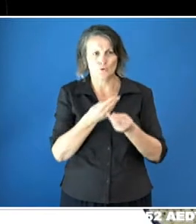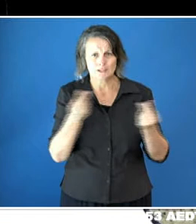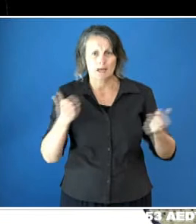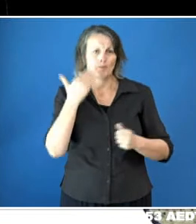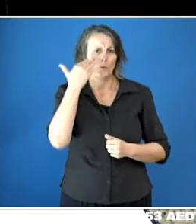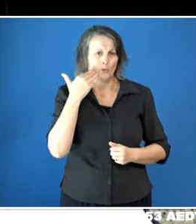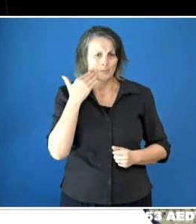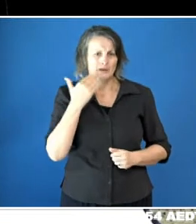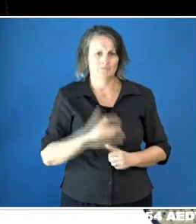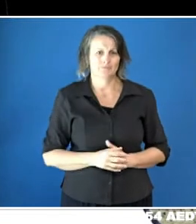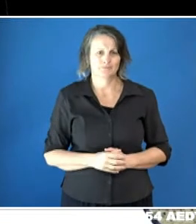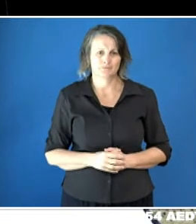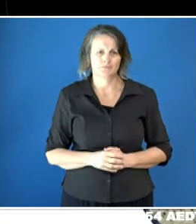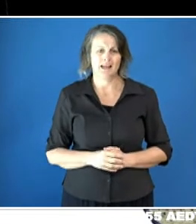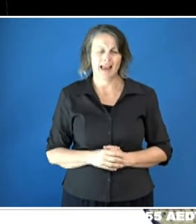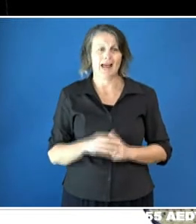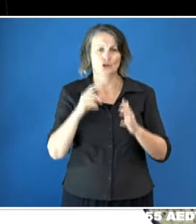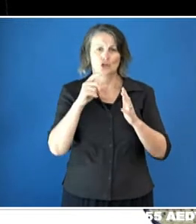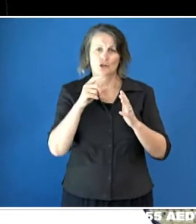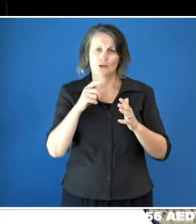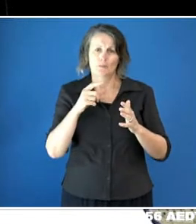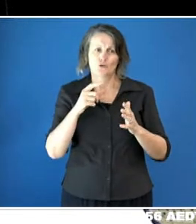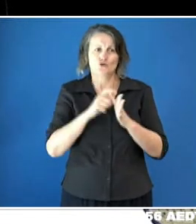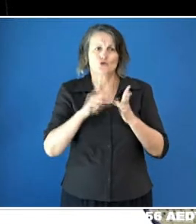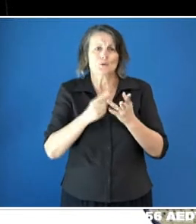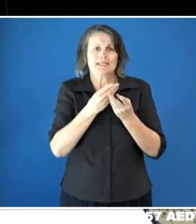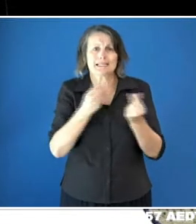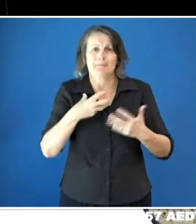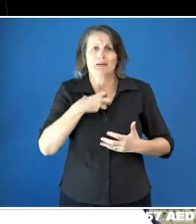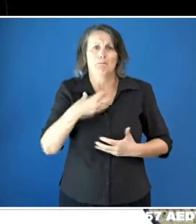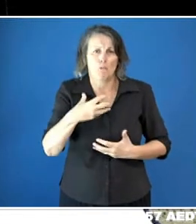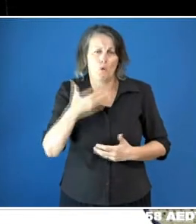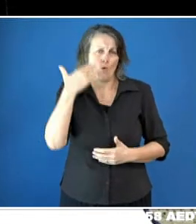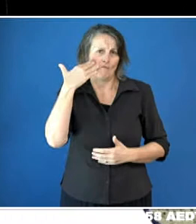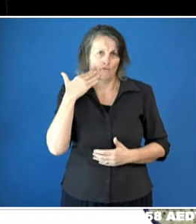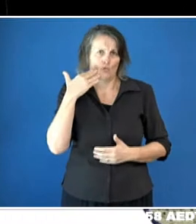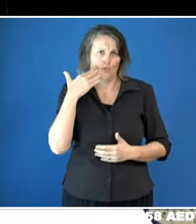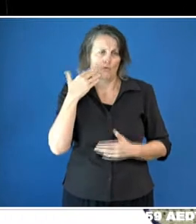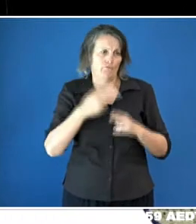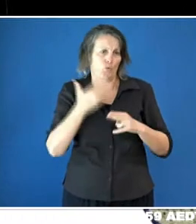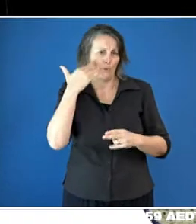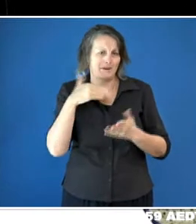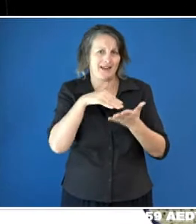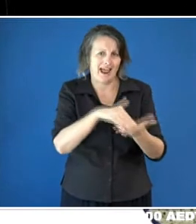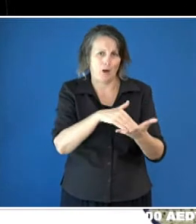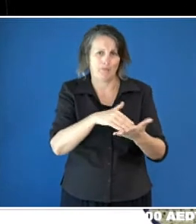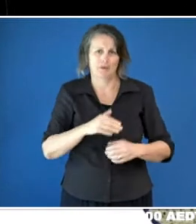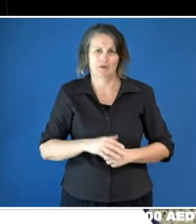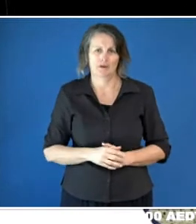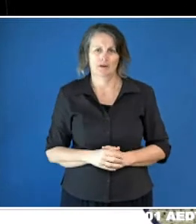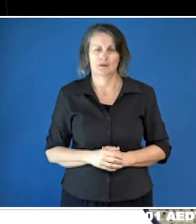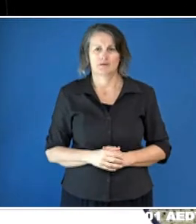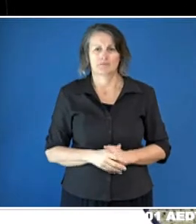For some people -- women that -- they thought got what they deserve.